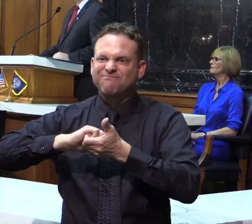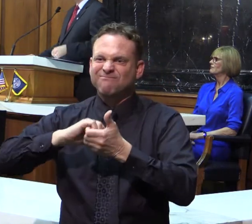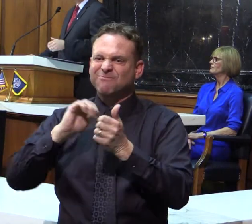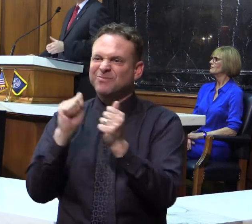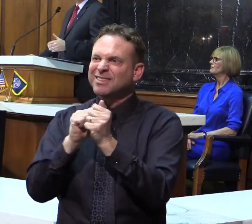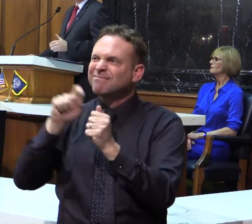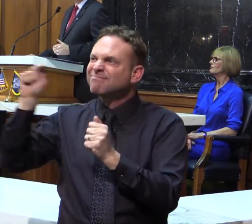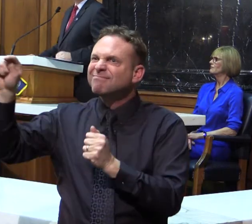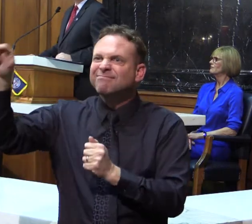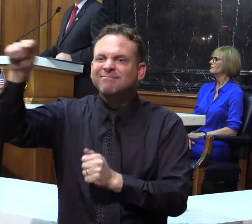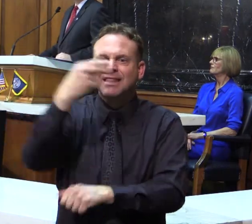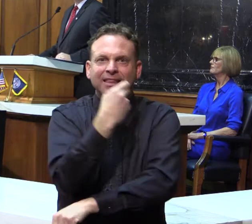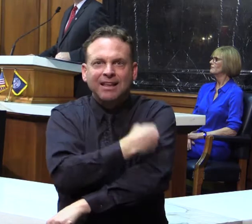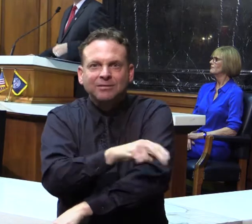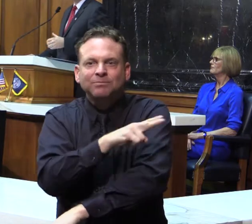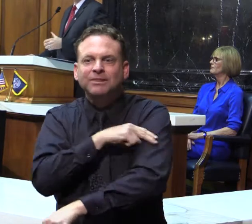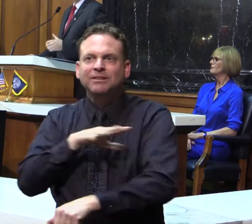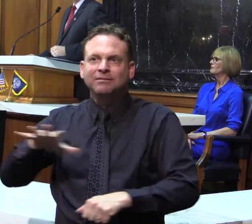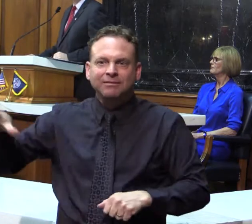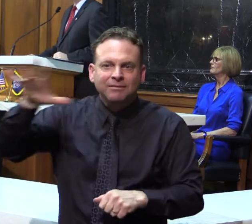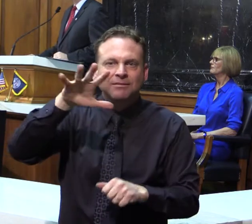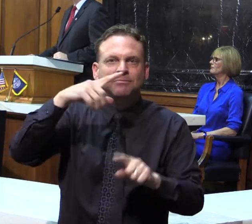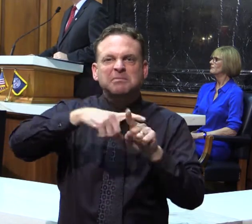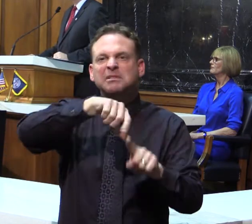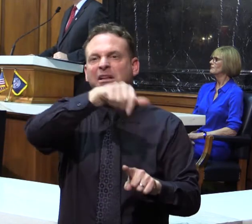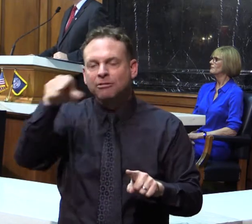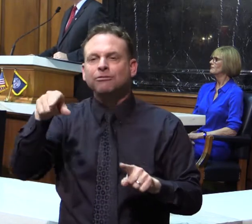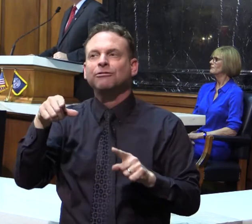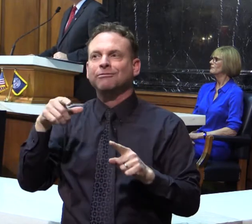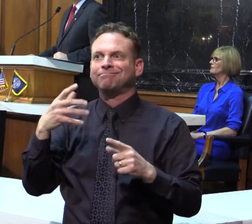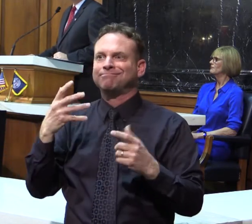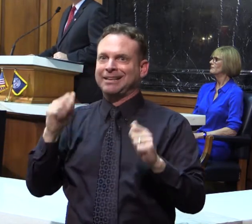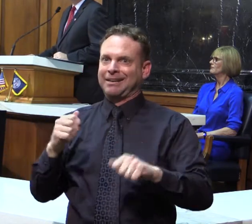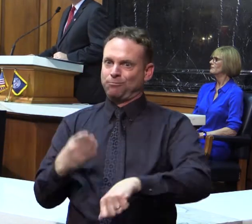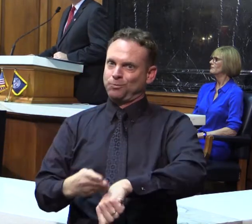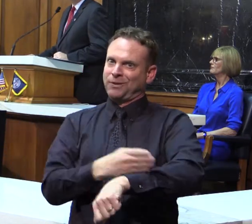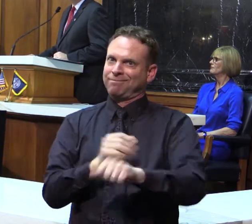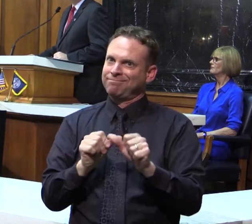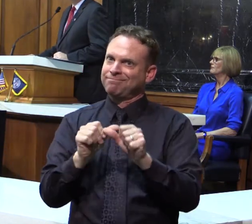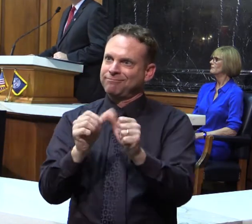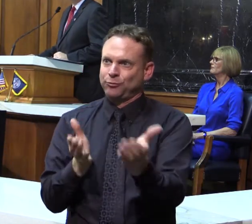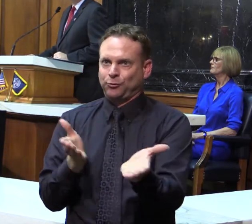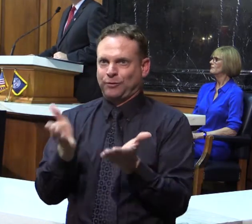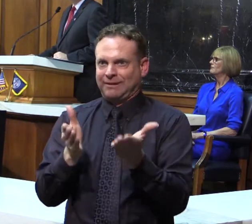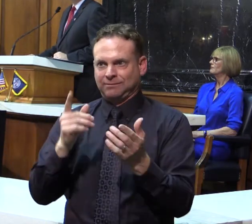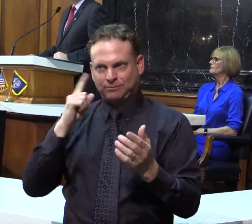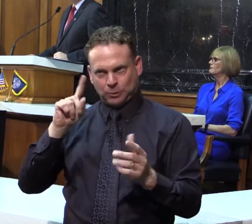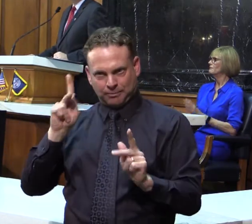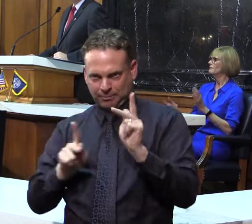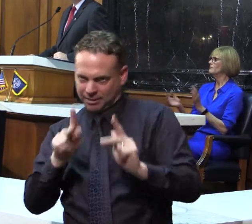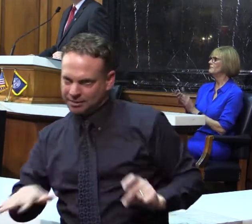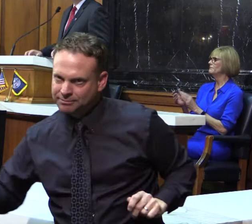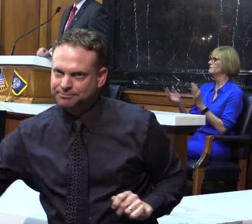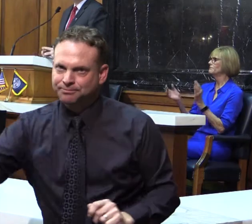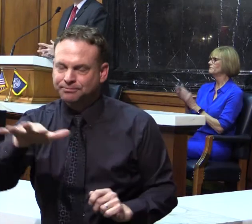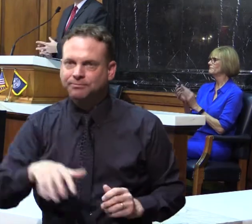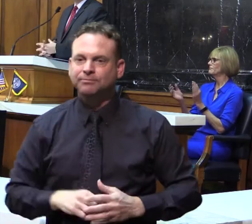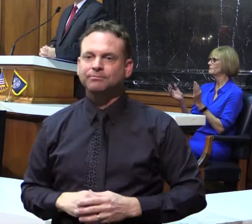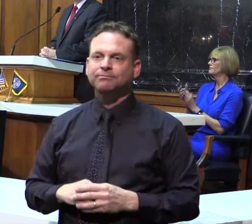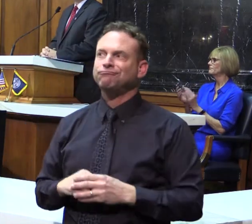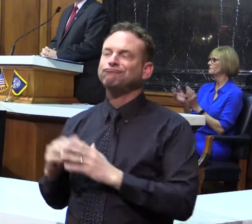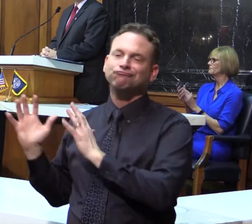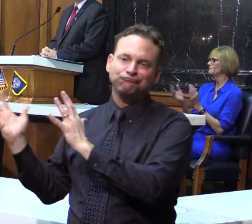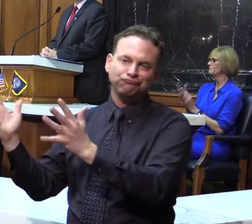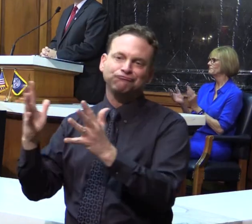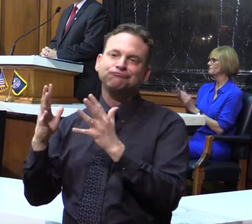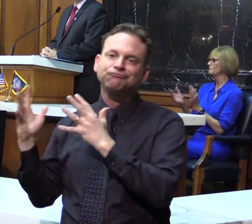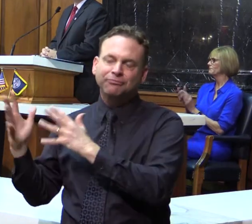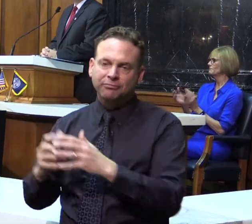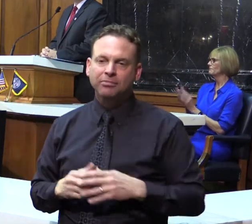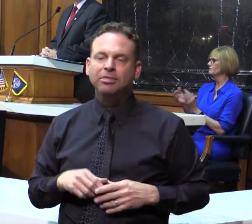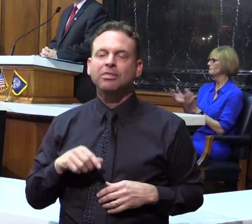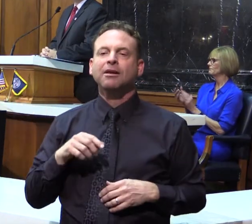continue to take care of Hoosiers and those who may seek coverage through this model plan.